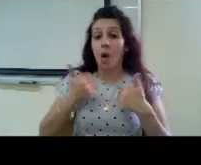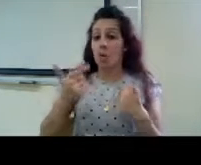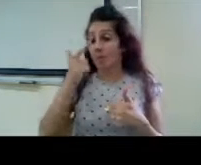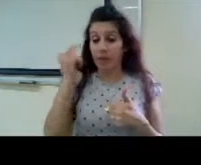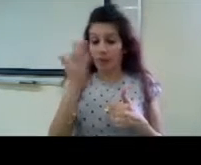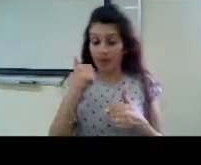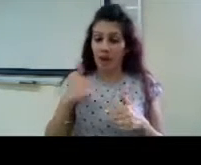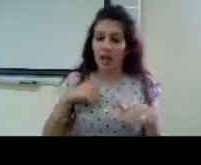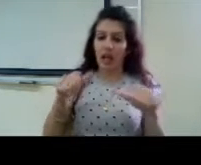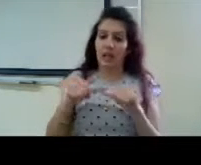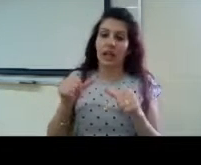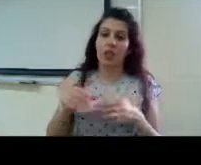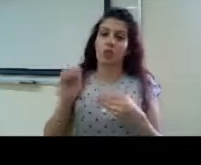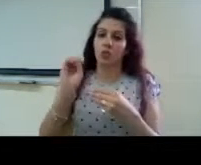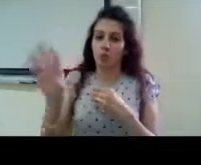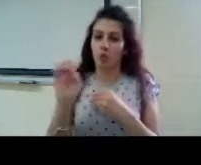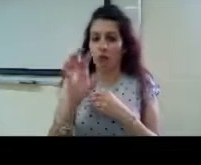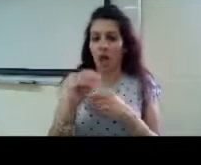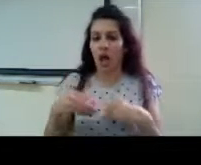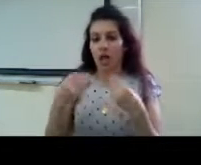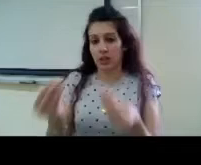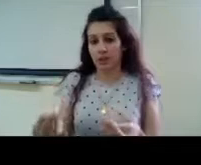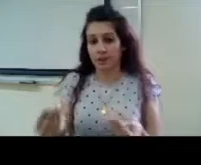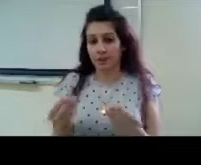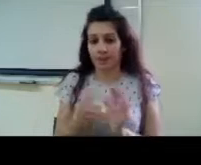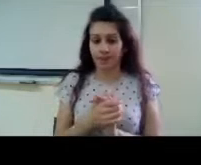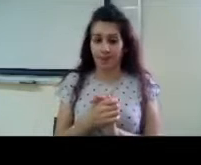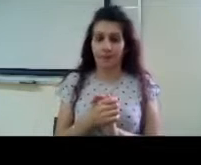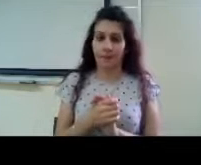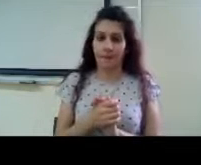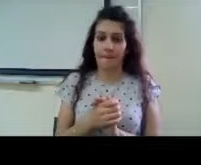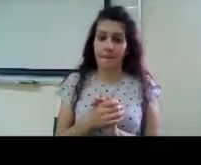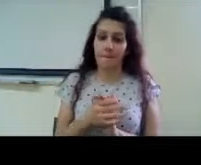our product development and design phases and that we're able to leverage